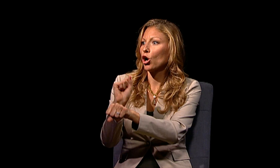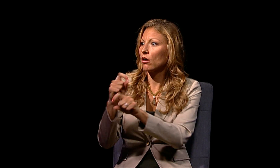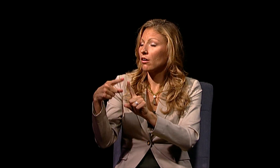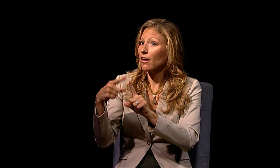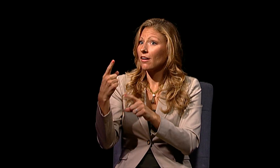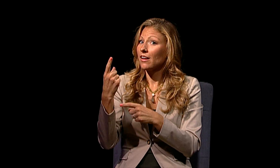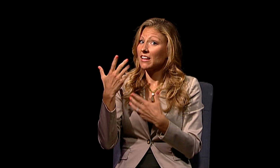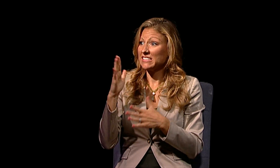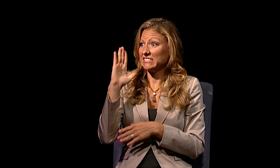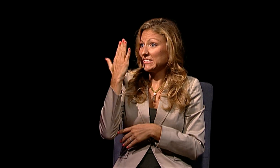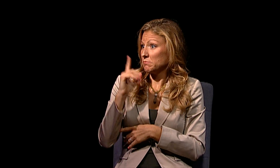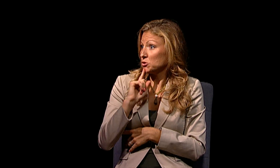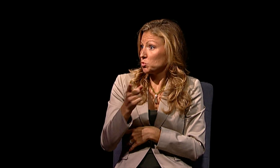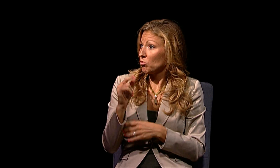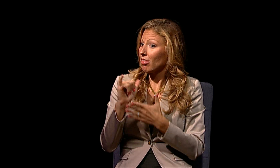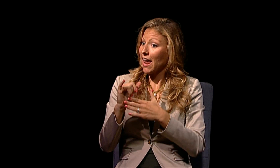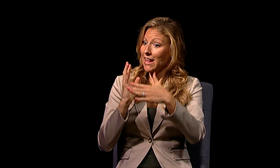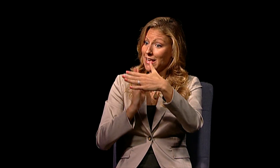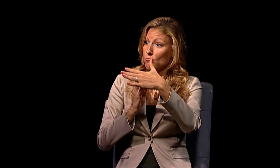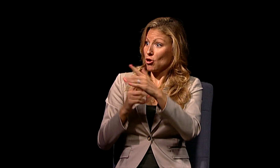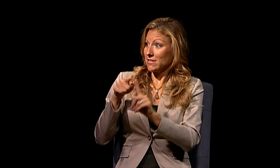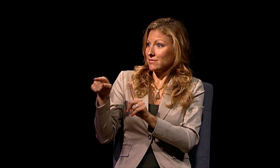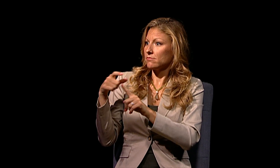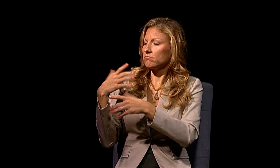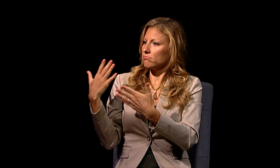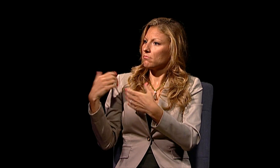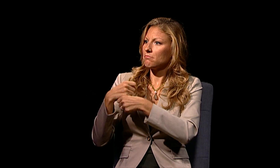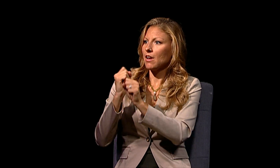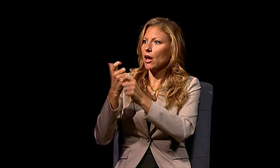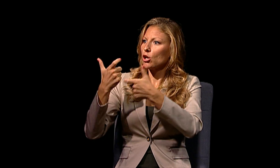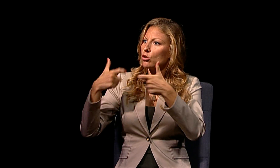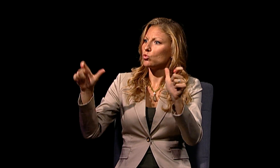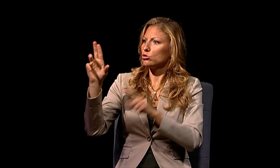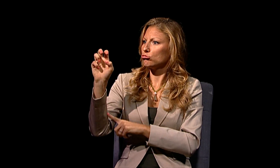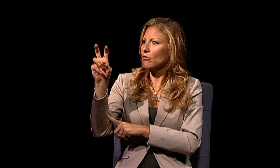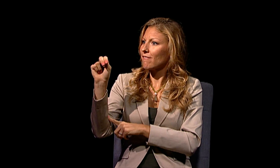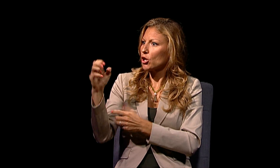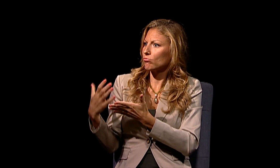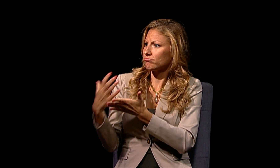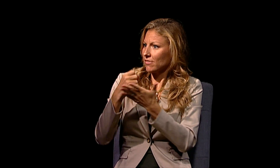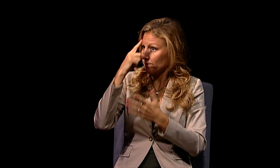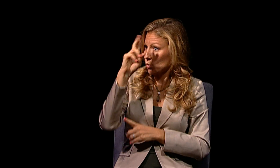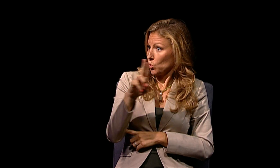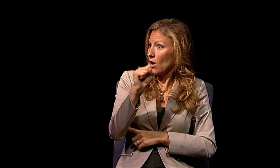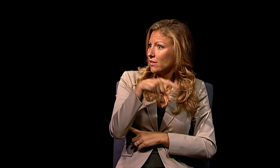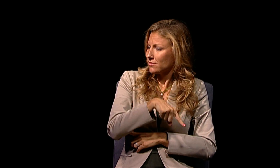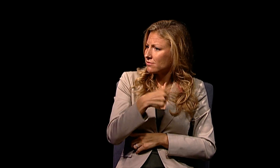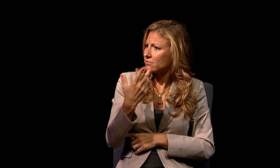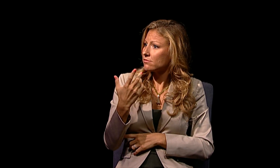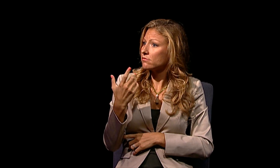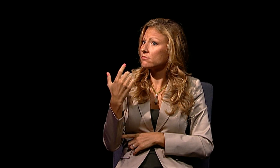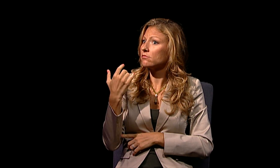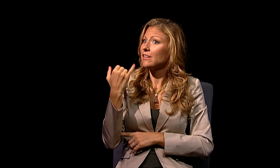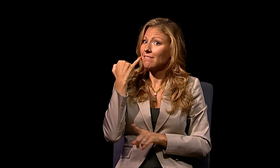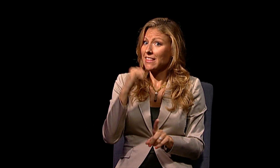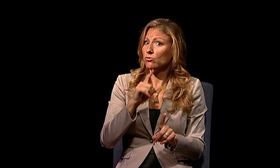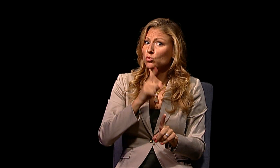I'M GLAD YOU'VE MENTIONED THE TOPIC ABOUT RELATED TO WORKERS. A LOT OF IMMIGRANTS CREATE REVENUE FOR THE U.S.